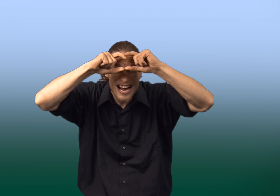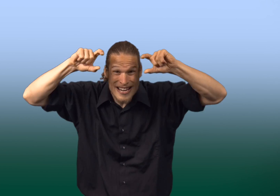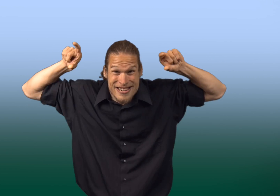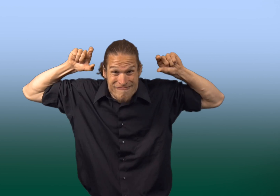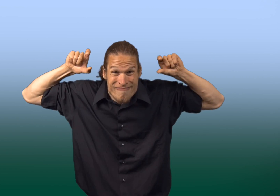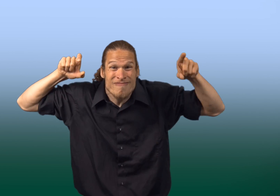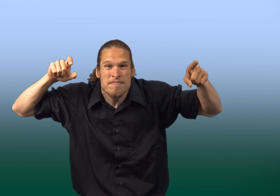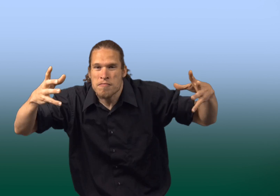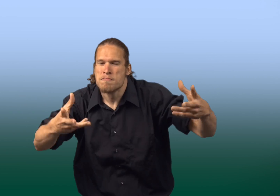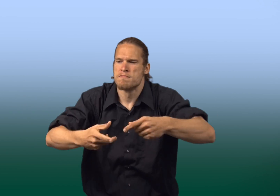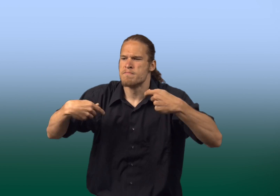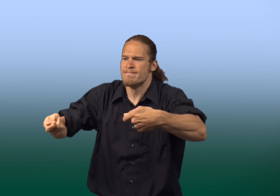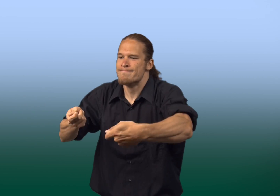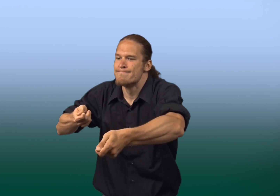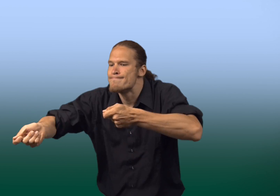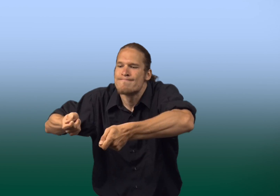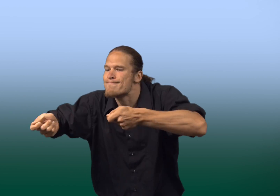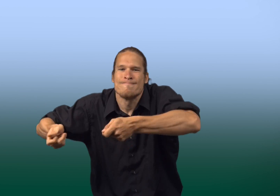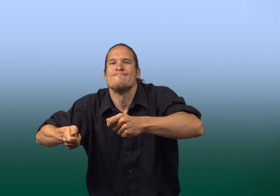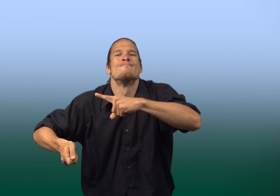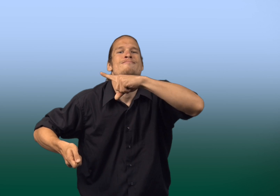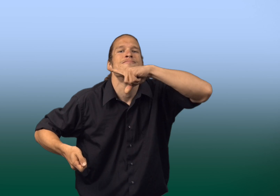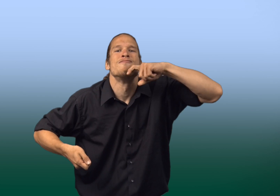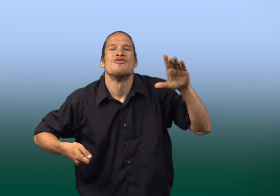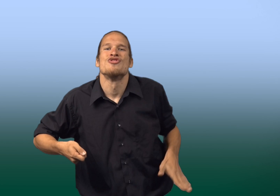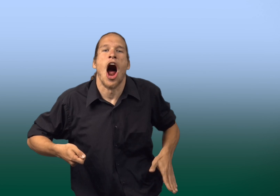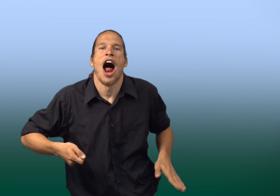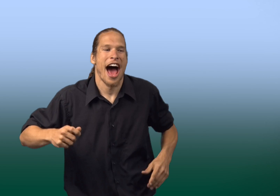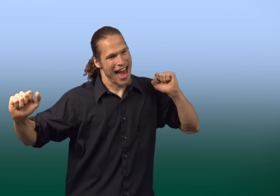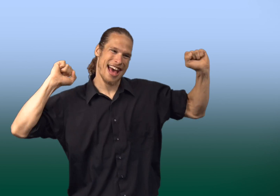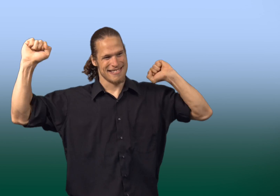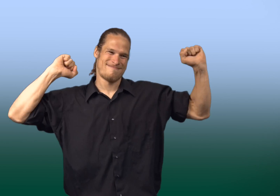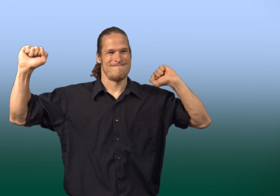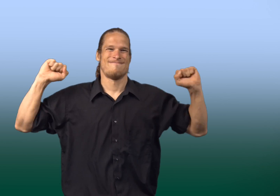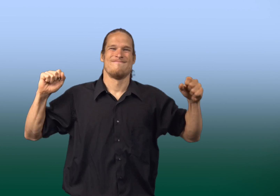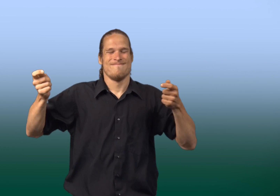Then the boy got a bandanna and started to dry the dog off with it.